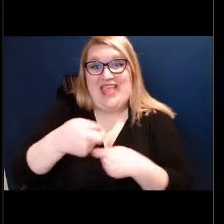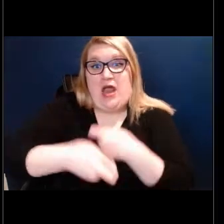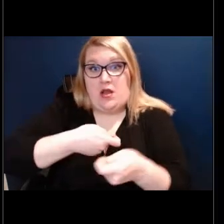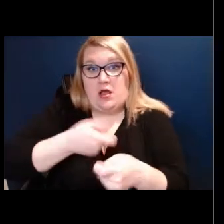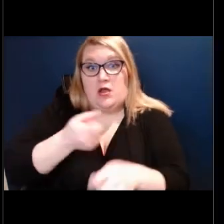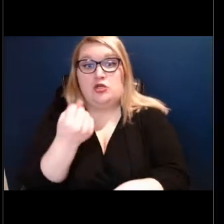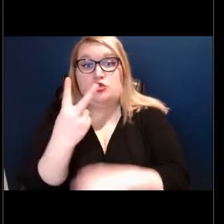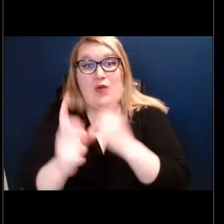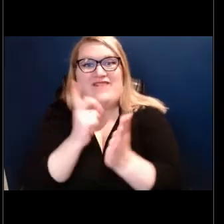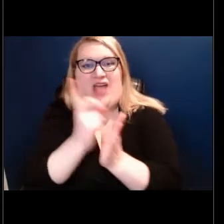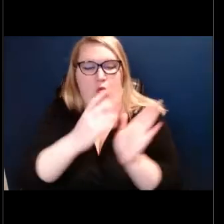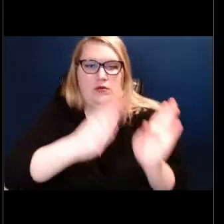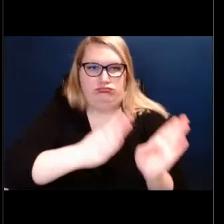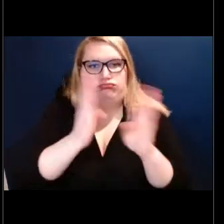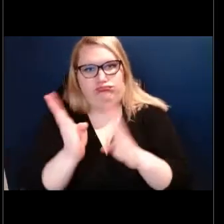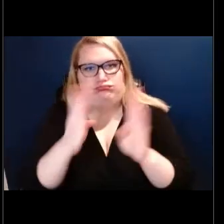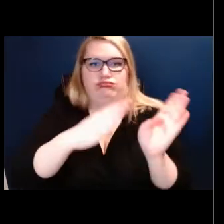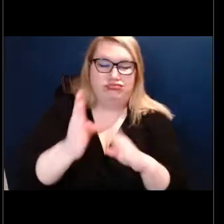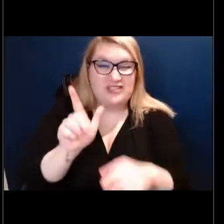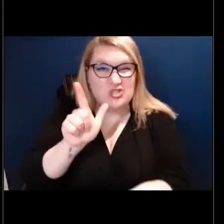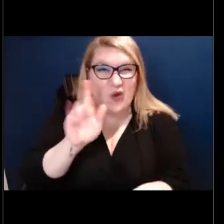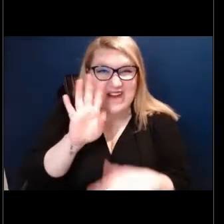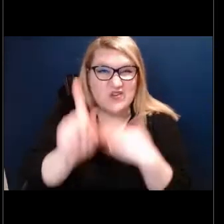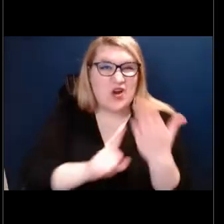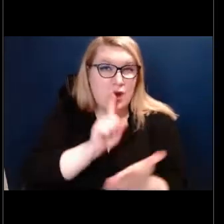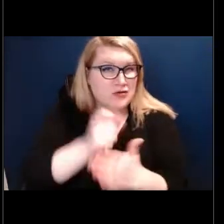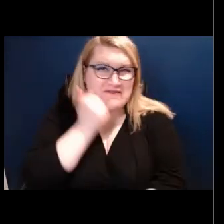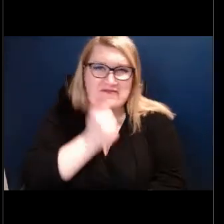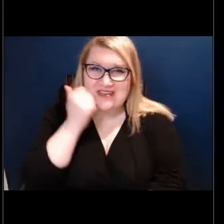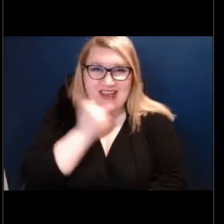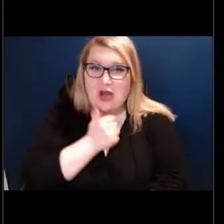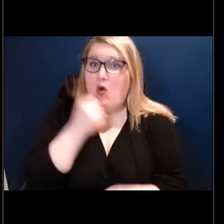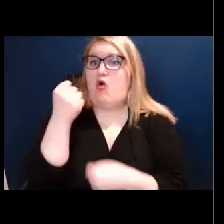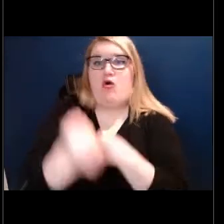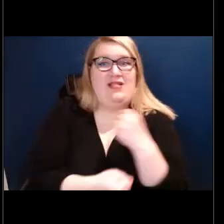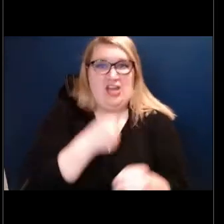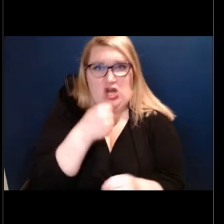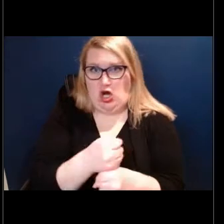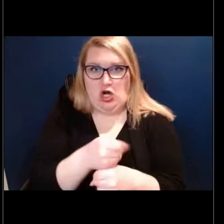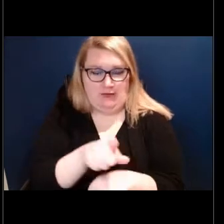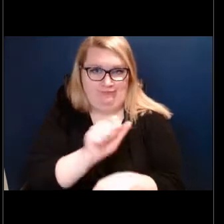So this is going on 24 hours a day, all year long. So they're monitoring these satellites,